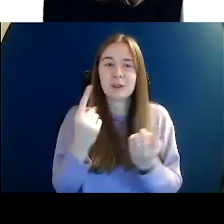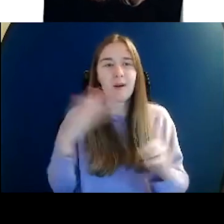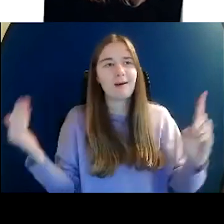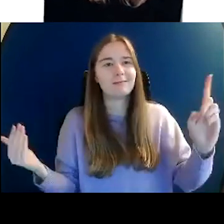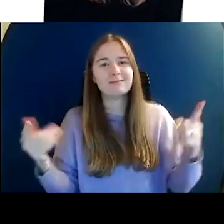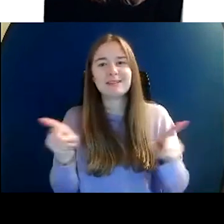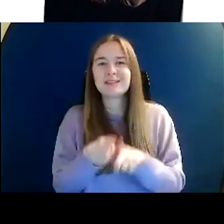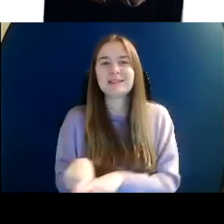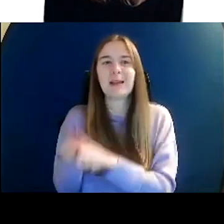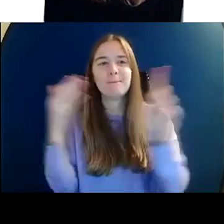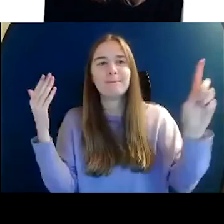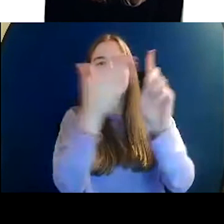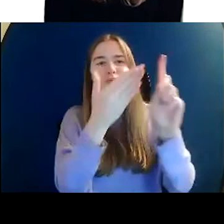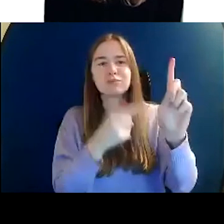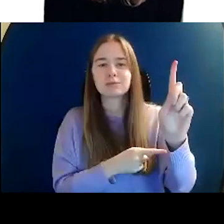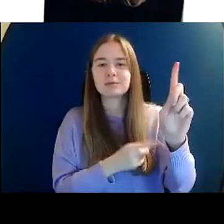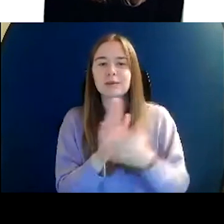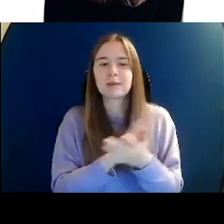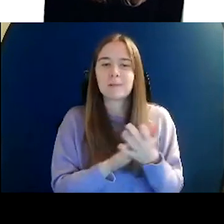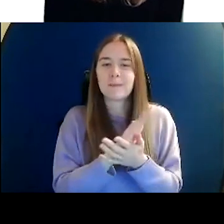so that they are not solely relying one another,